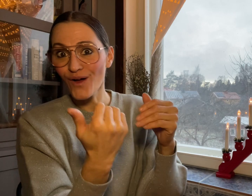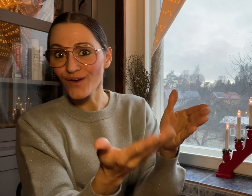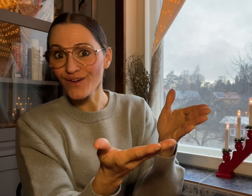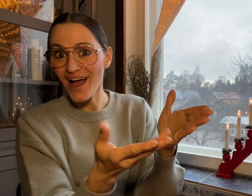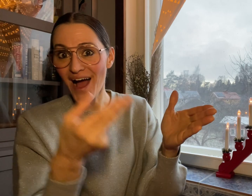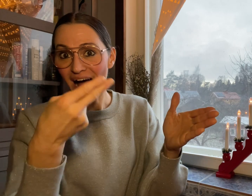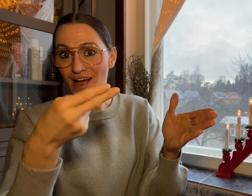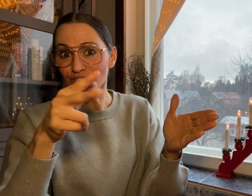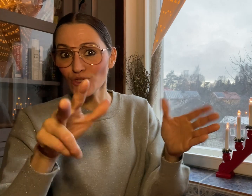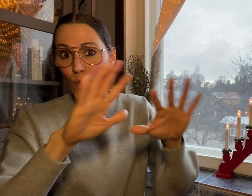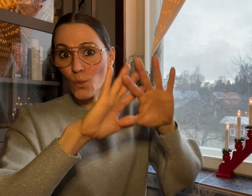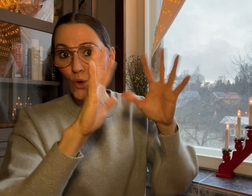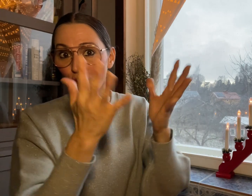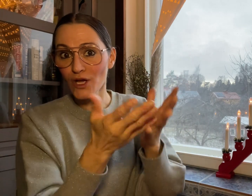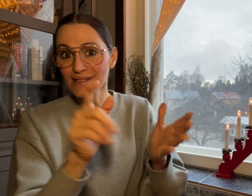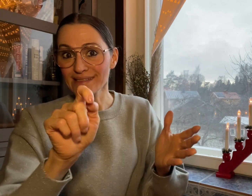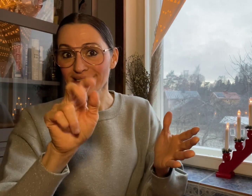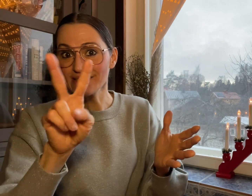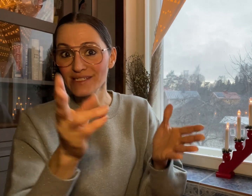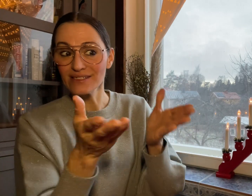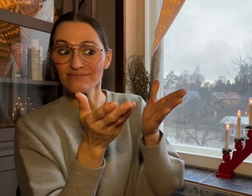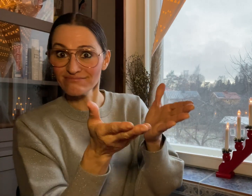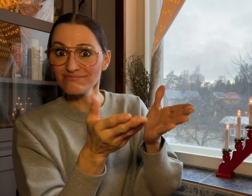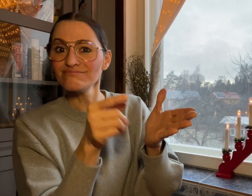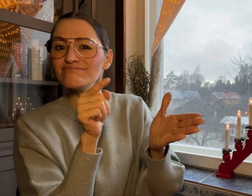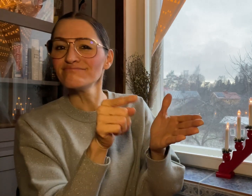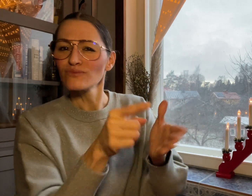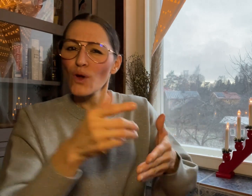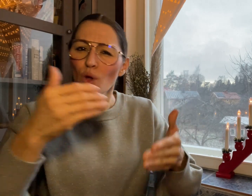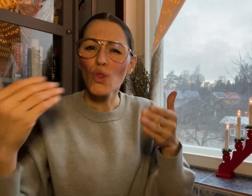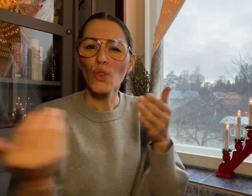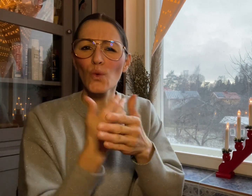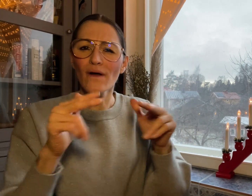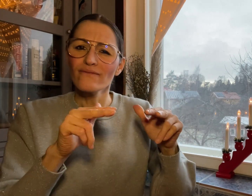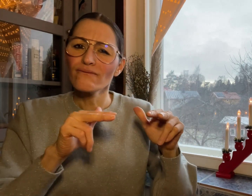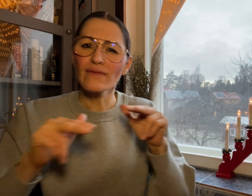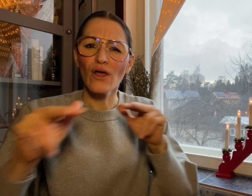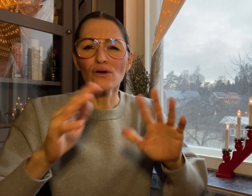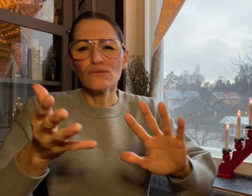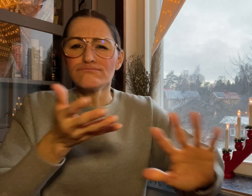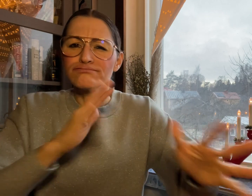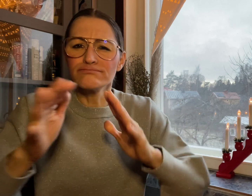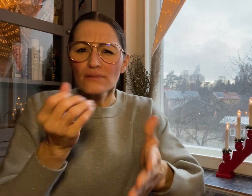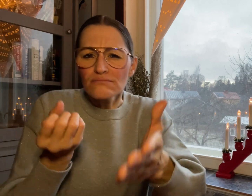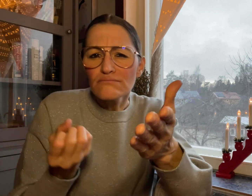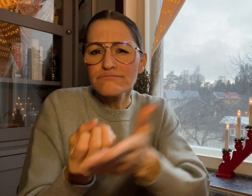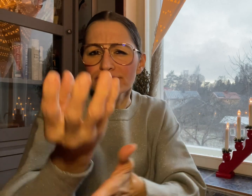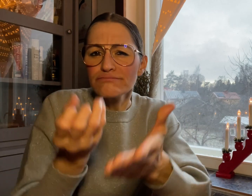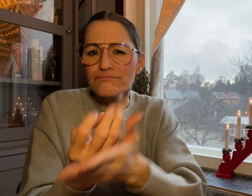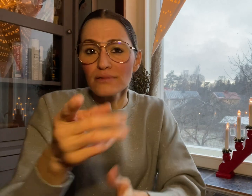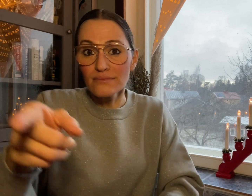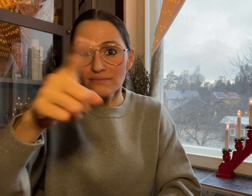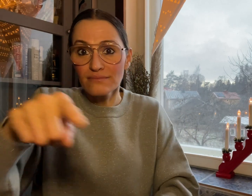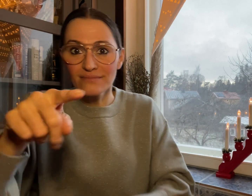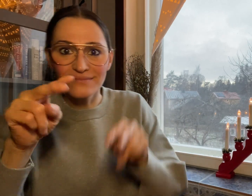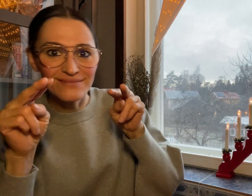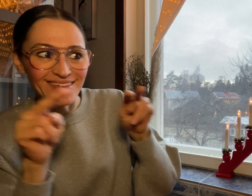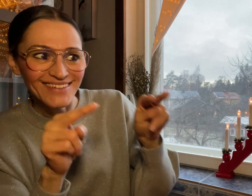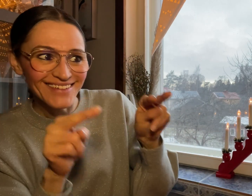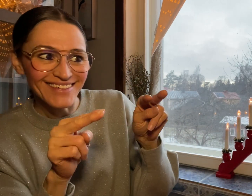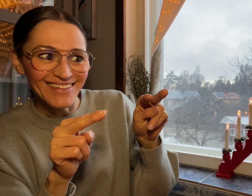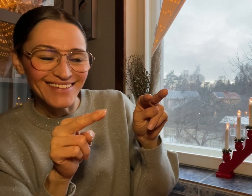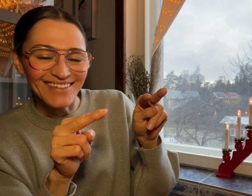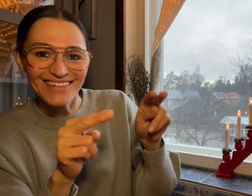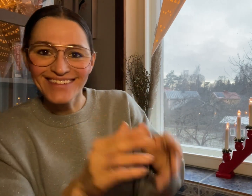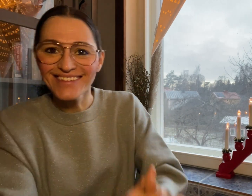H3 World TV to get new video updates!